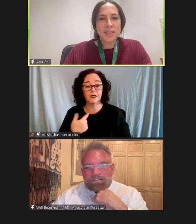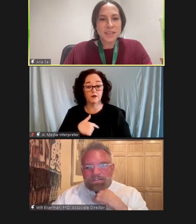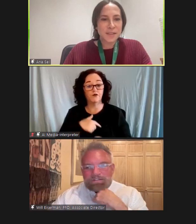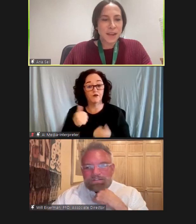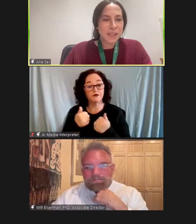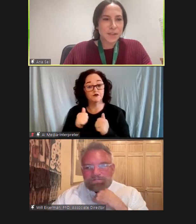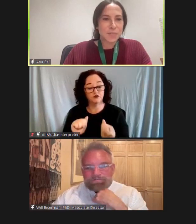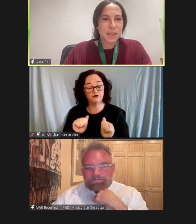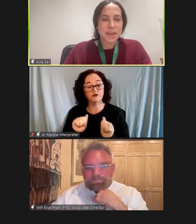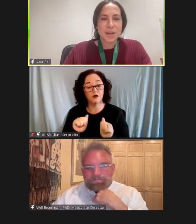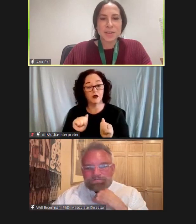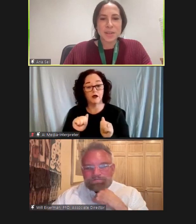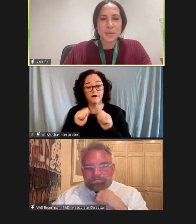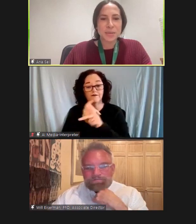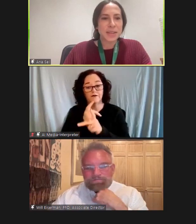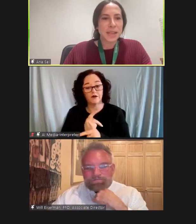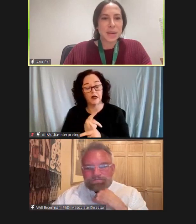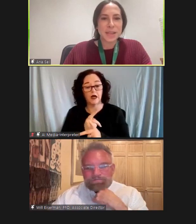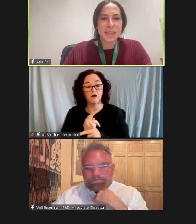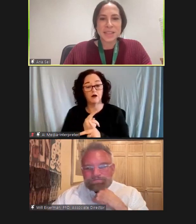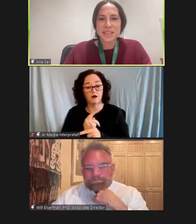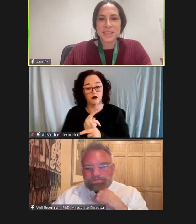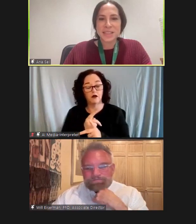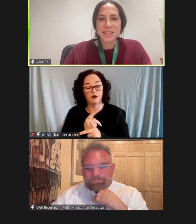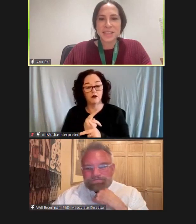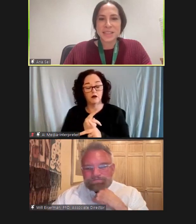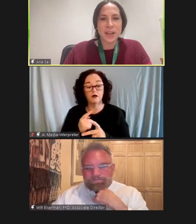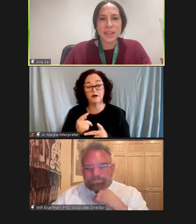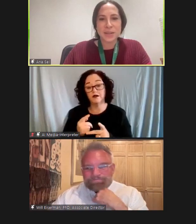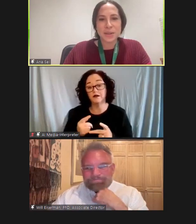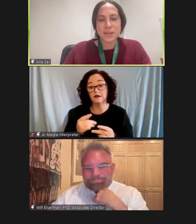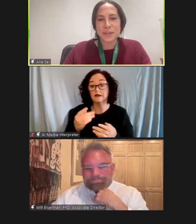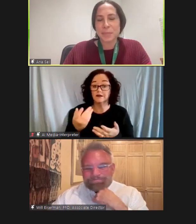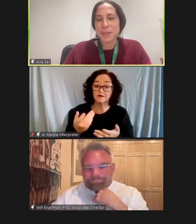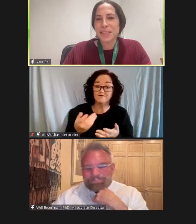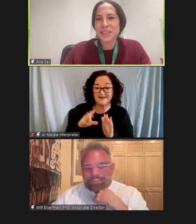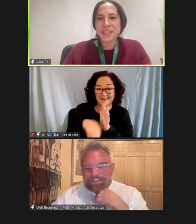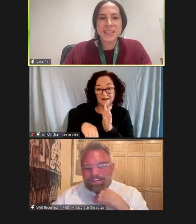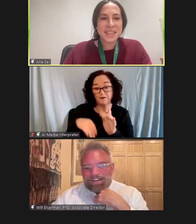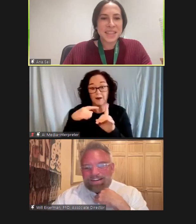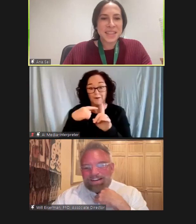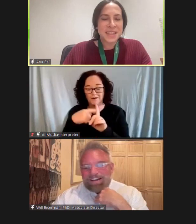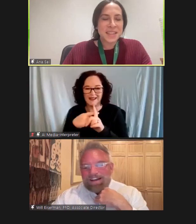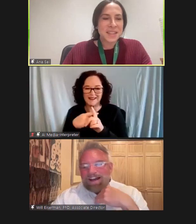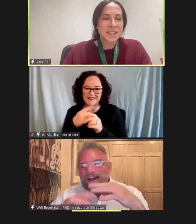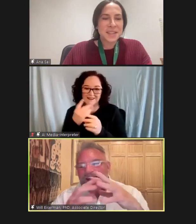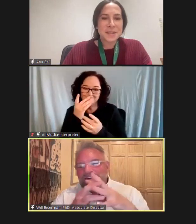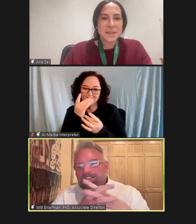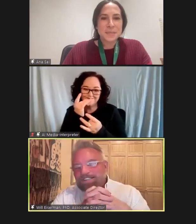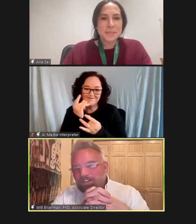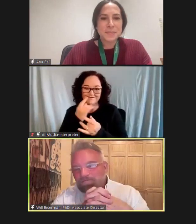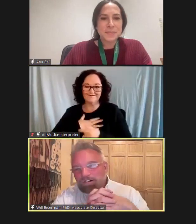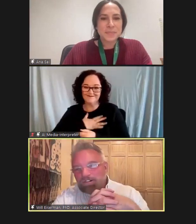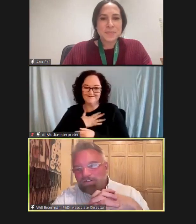effective but also yummy dinners to provide to our